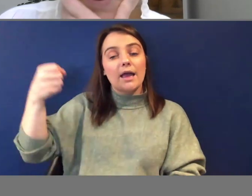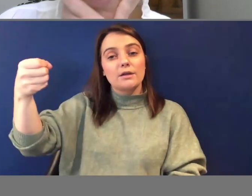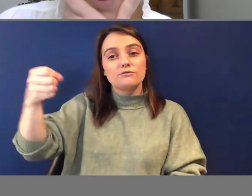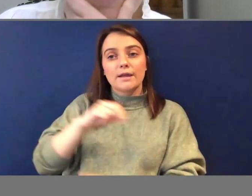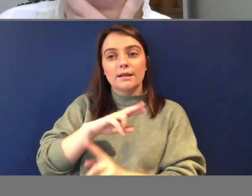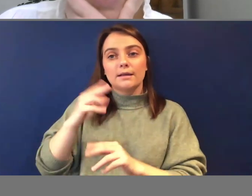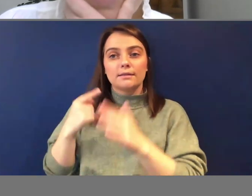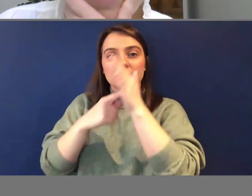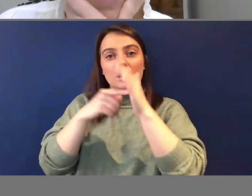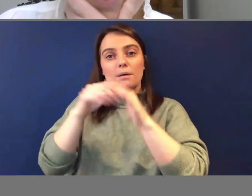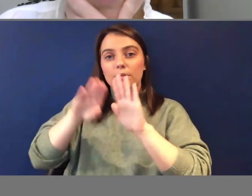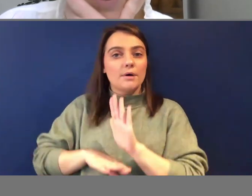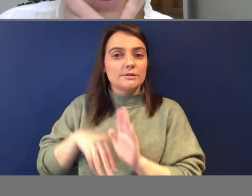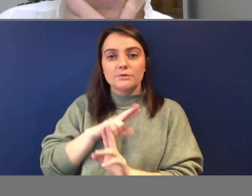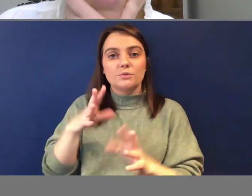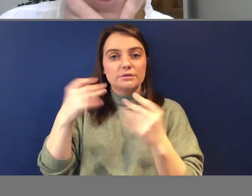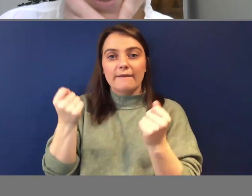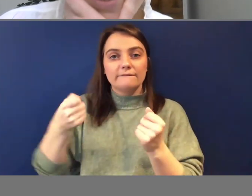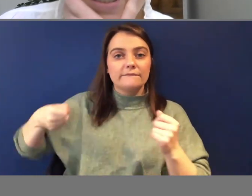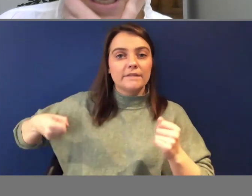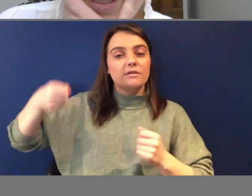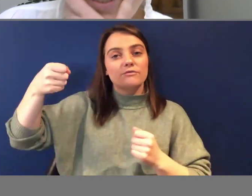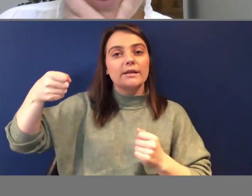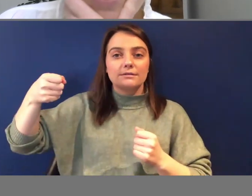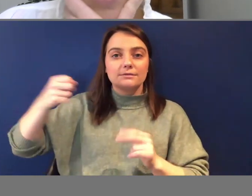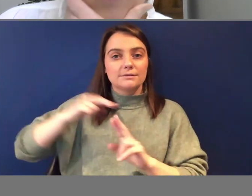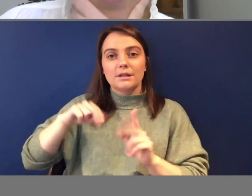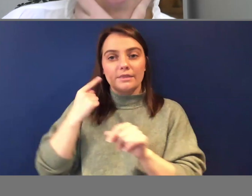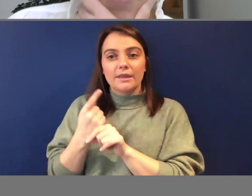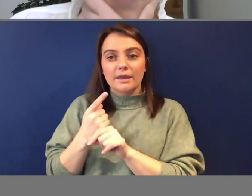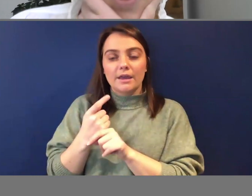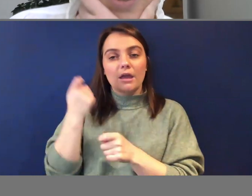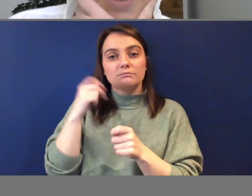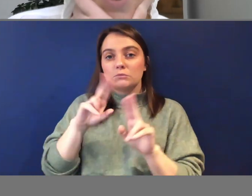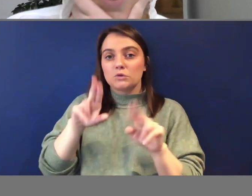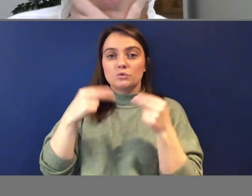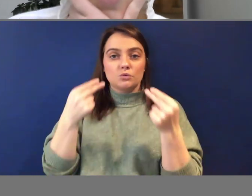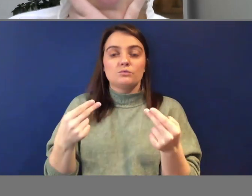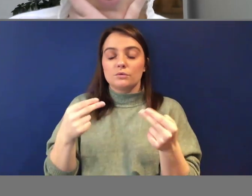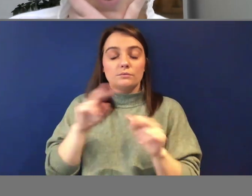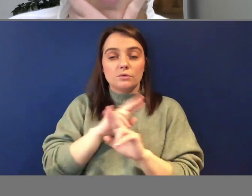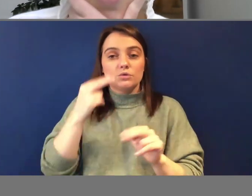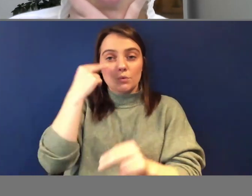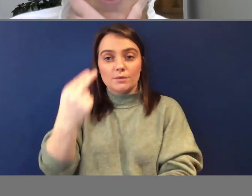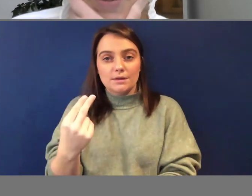or the bottom of the stairs and there's no requirement for guarding to the undercroft